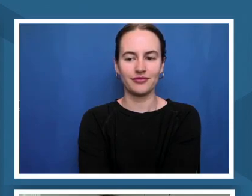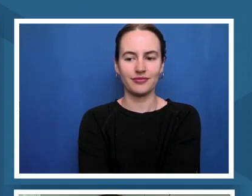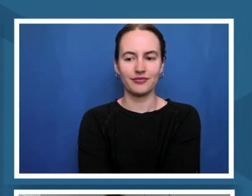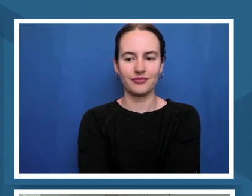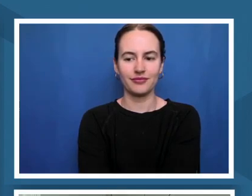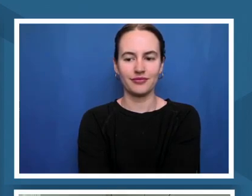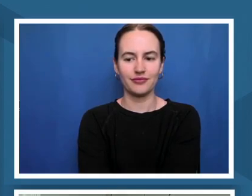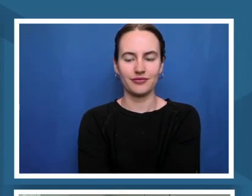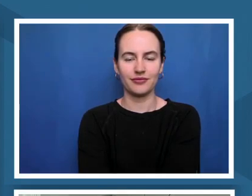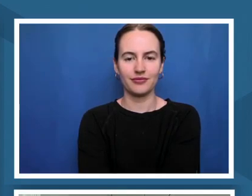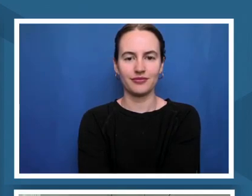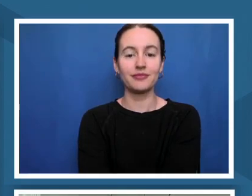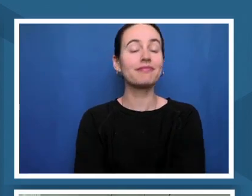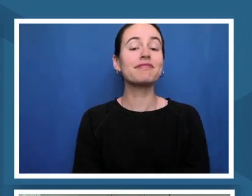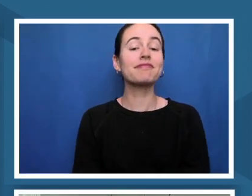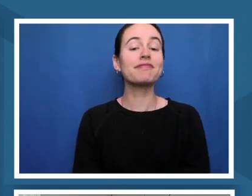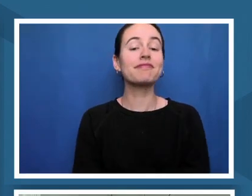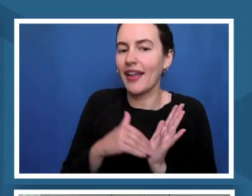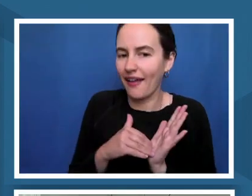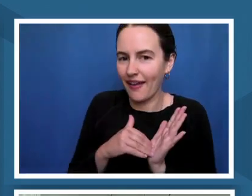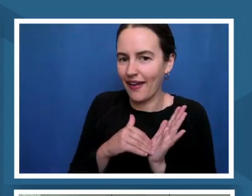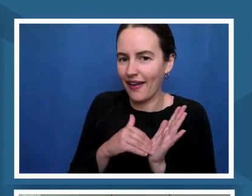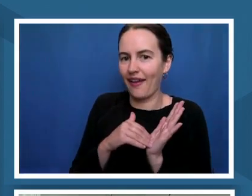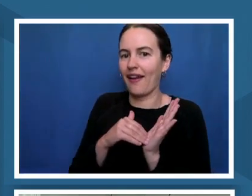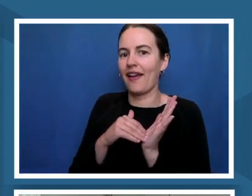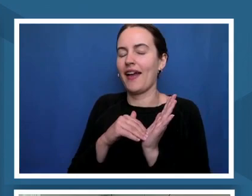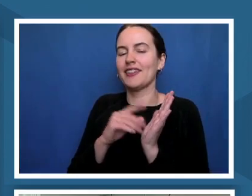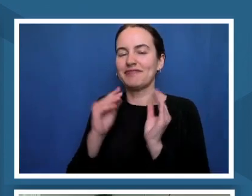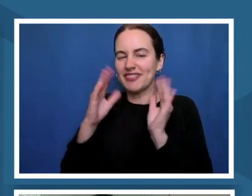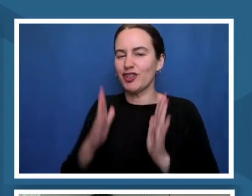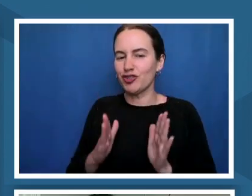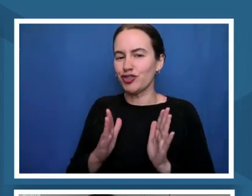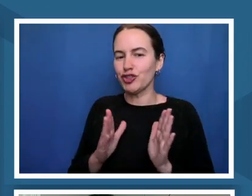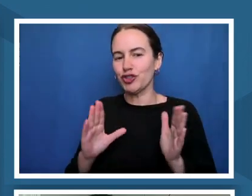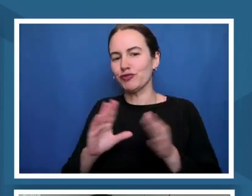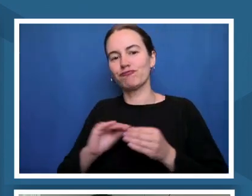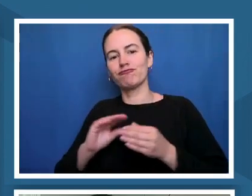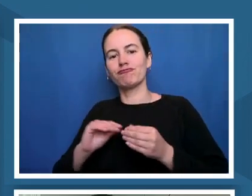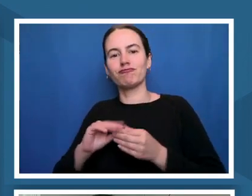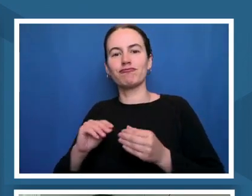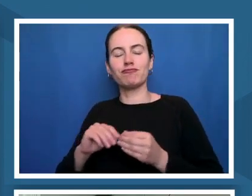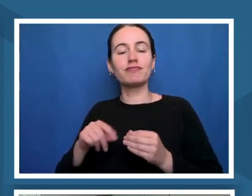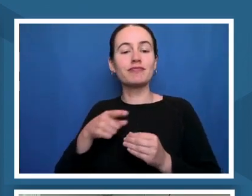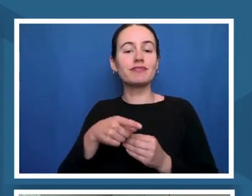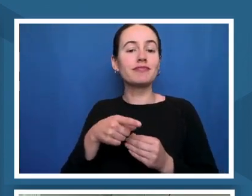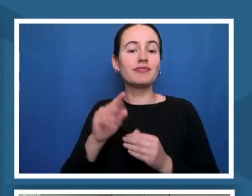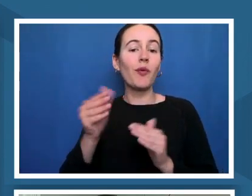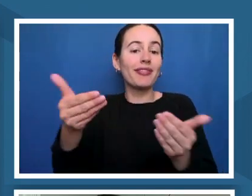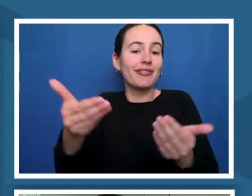and again just as a little bit of teacher talk this is the kind of thing